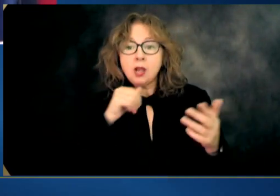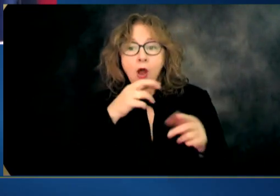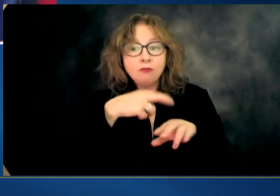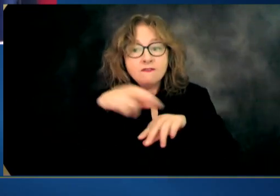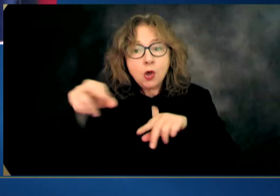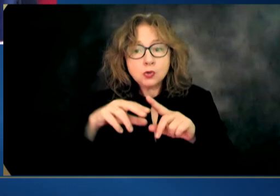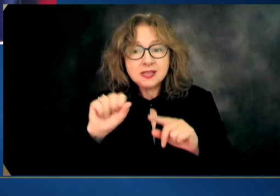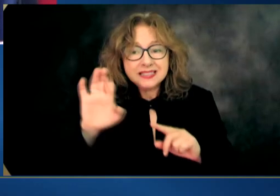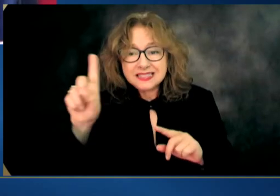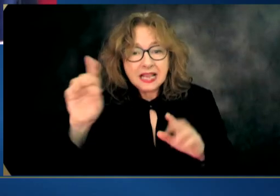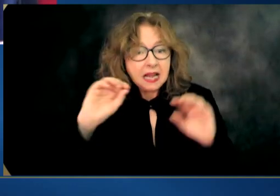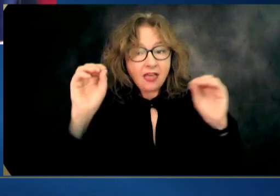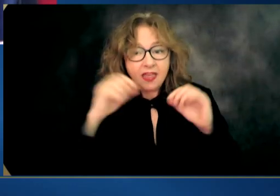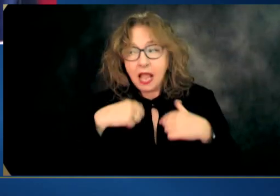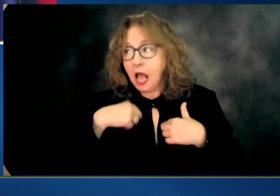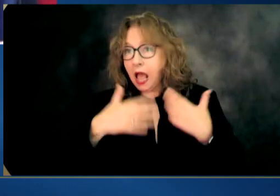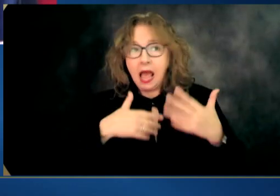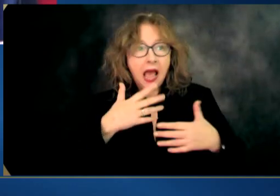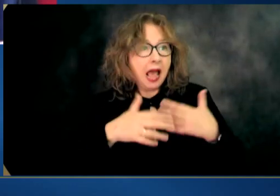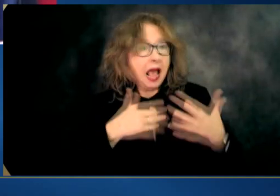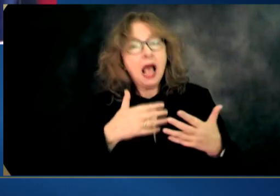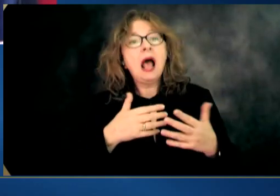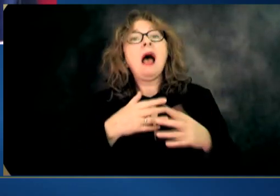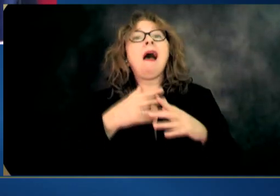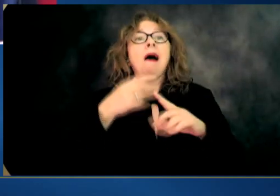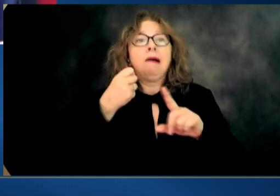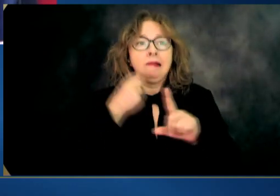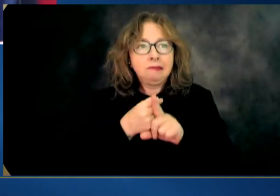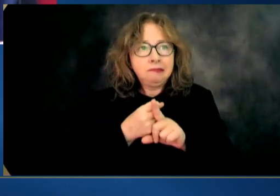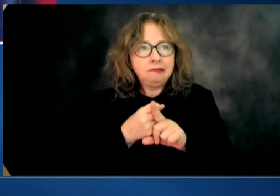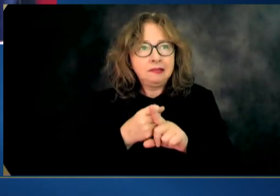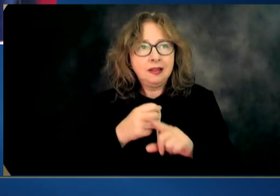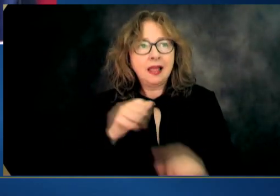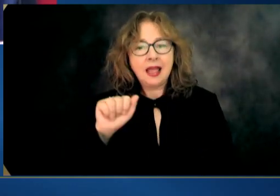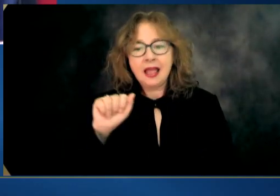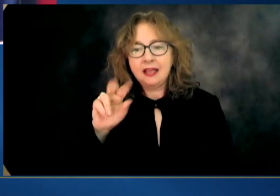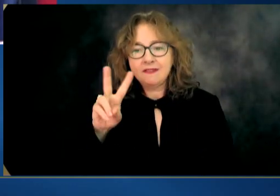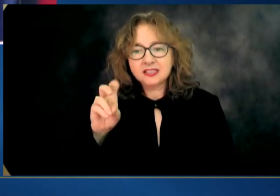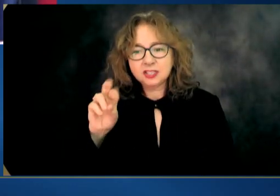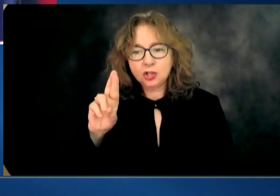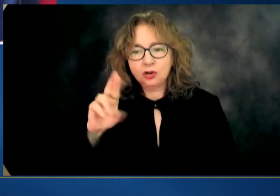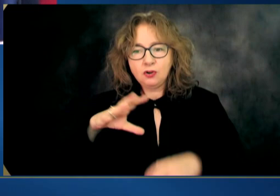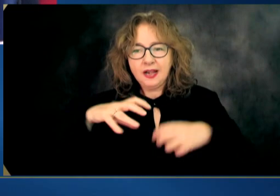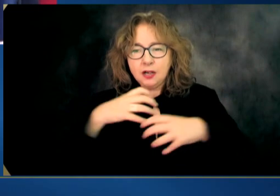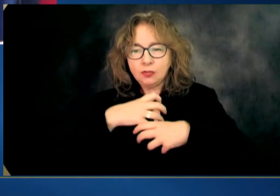I started experiencing complications like avascular necrosis, retinopathy of the eyes,